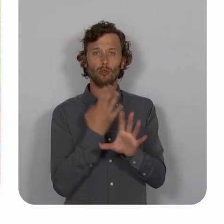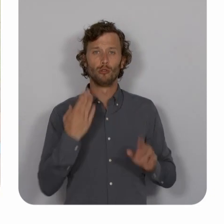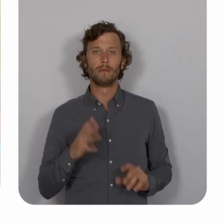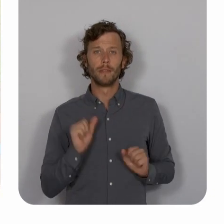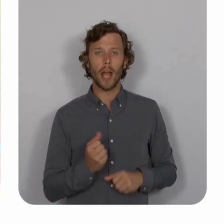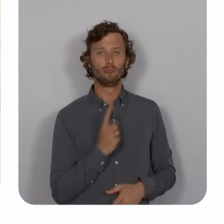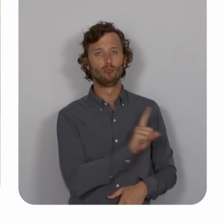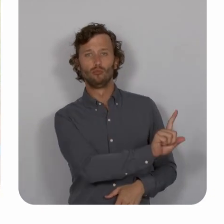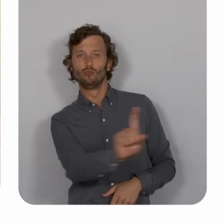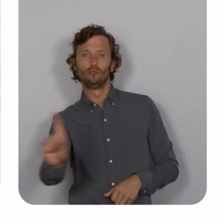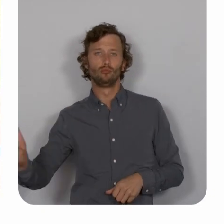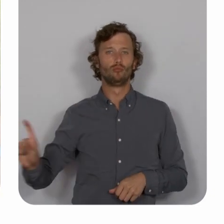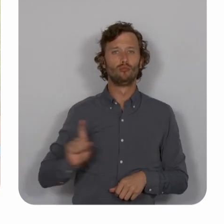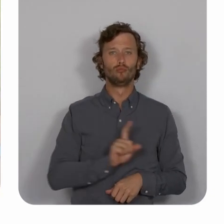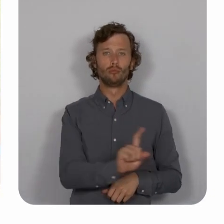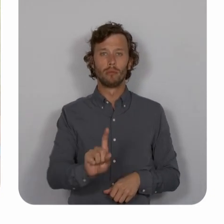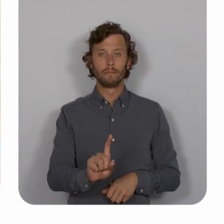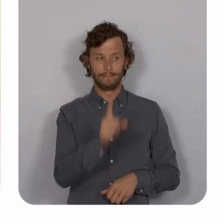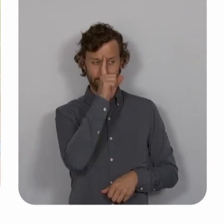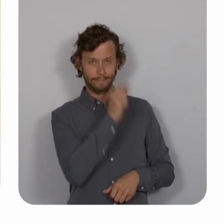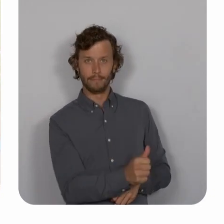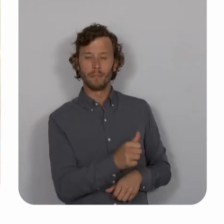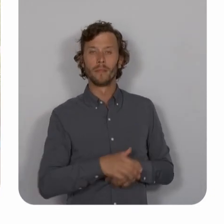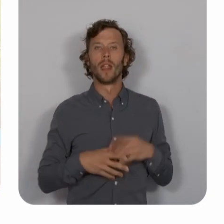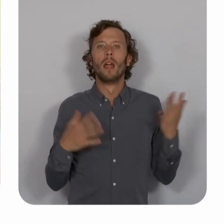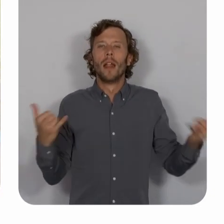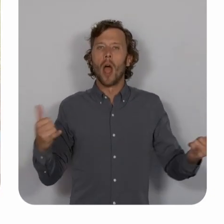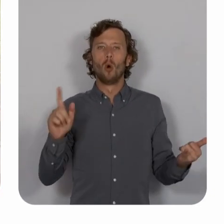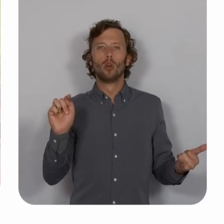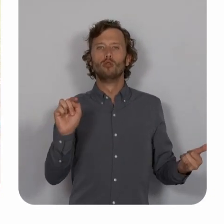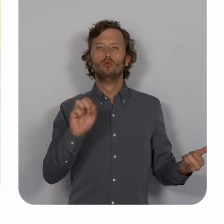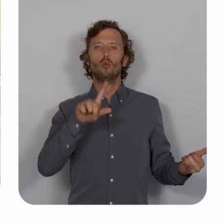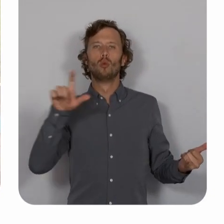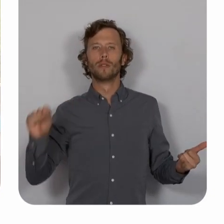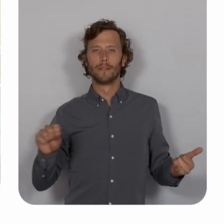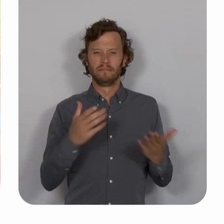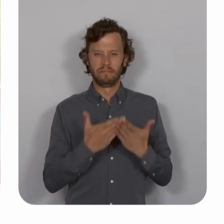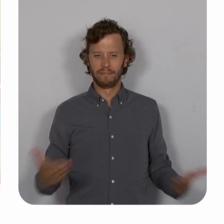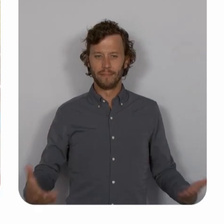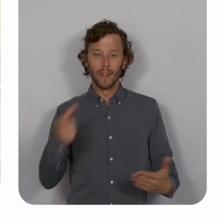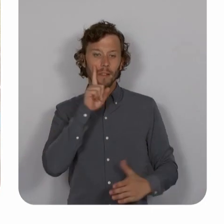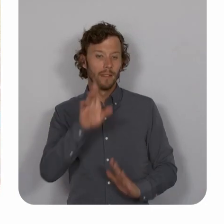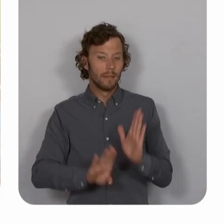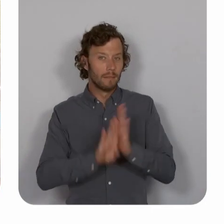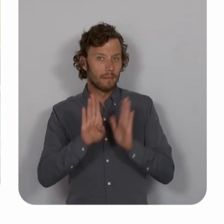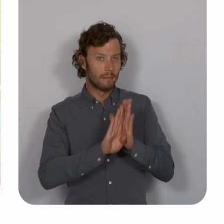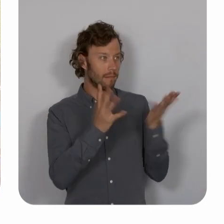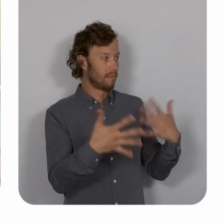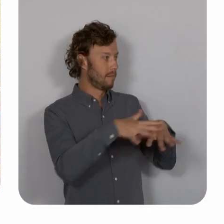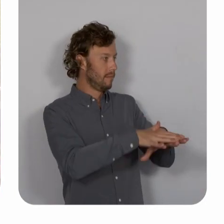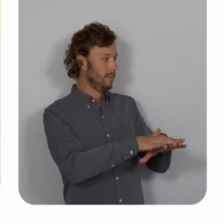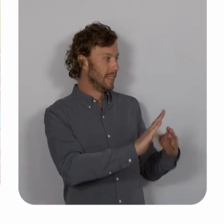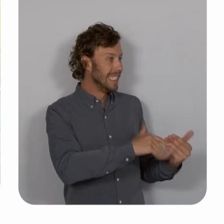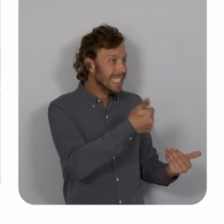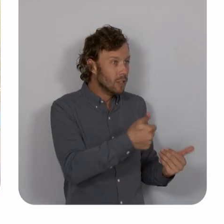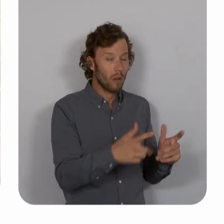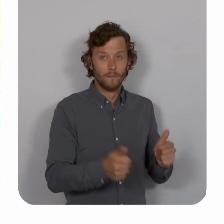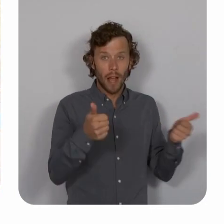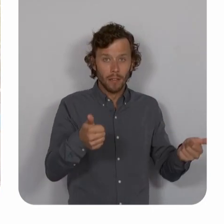Now, what if we had the tools to making developing for mixed reality easier and faster?